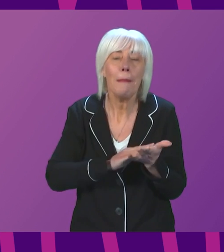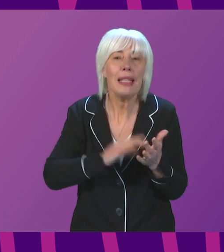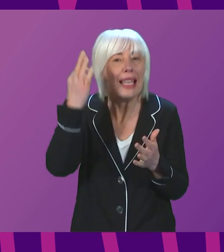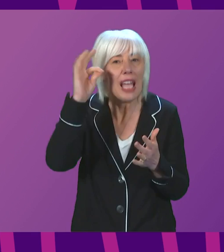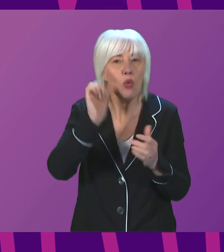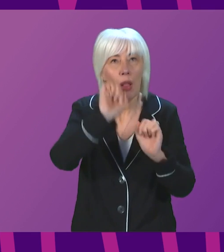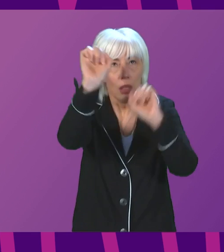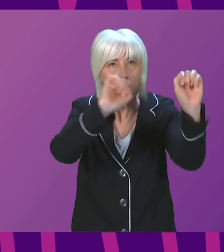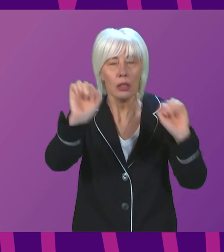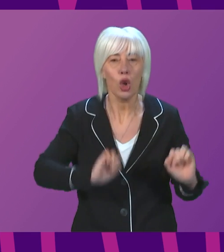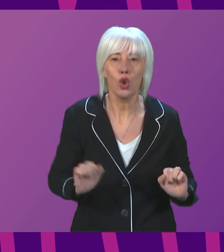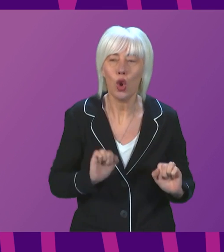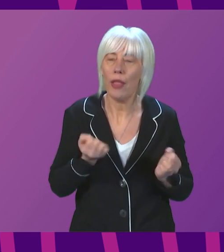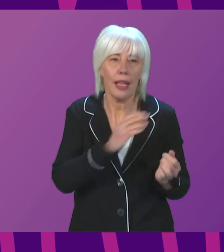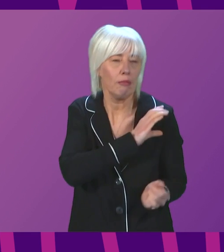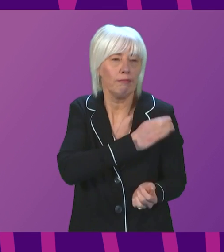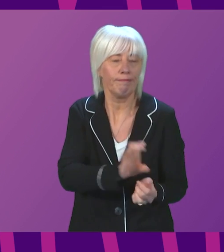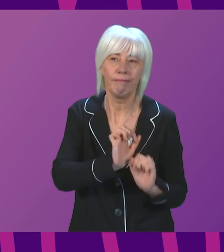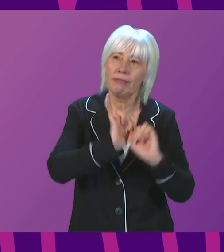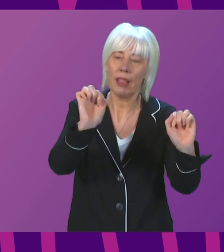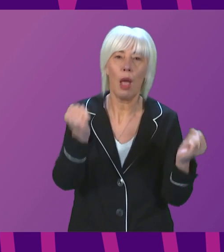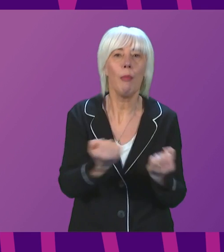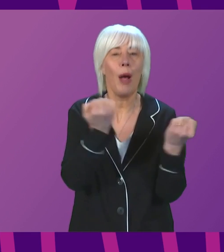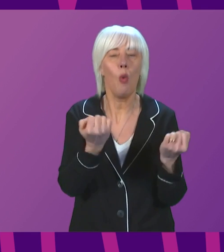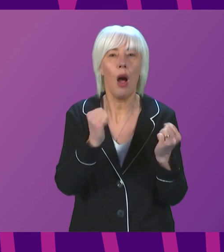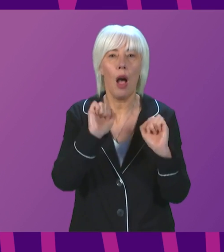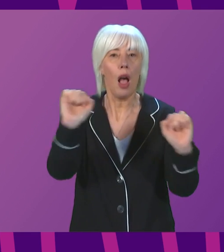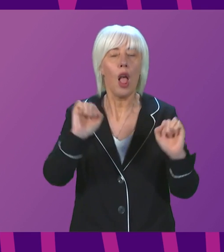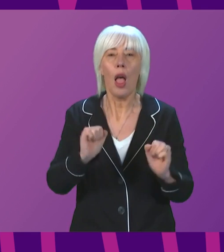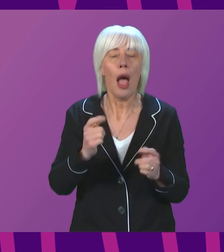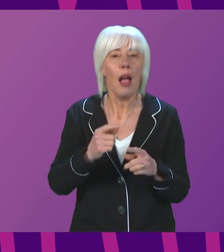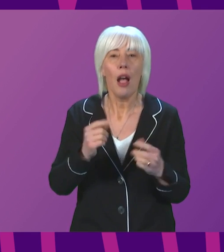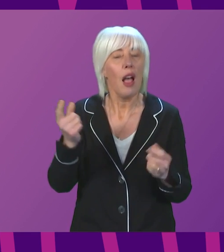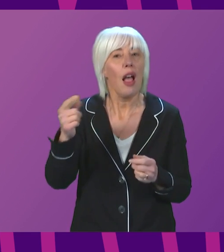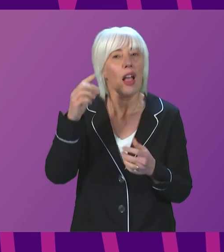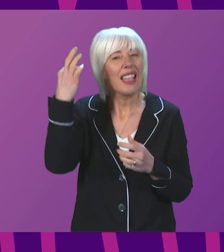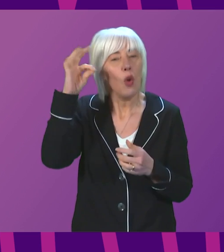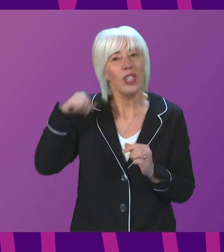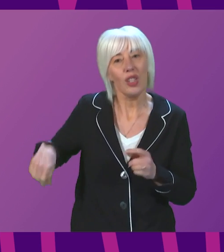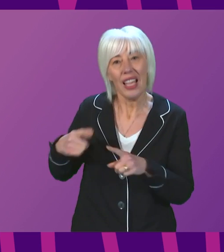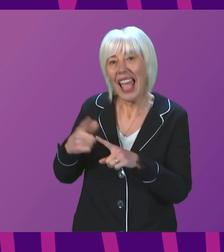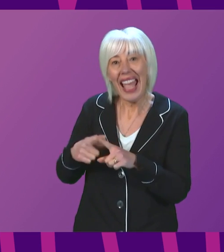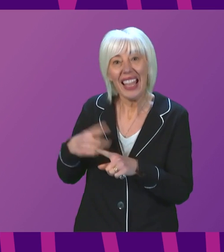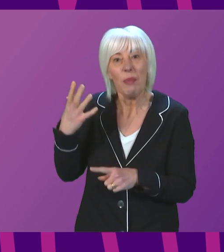Scotland a power that local authorities in England have had for a decade and more, which